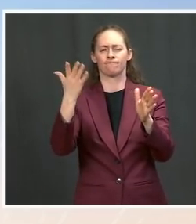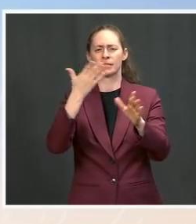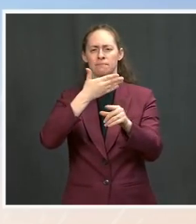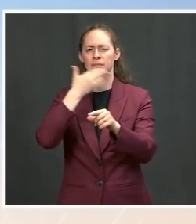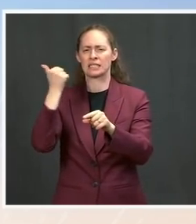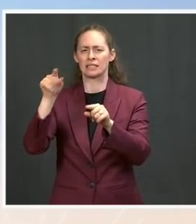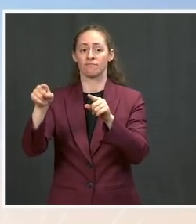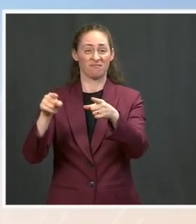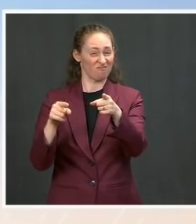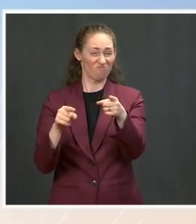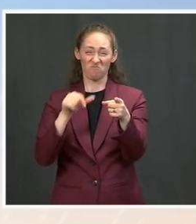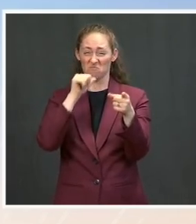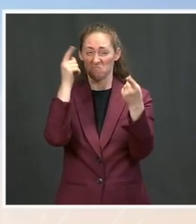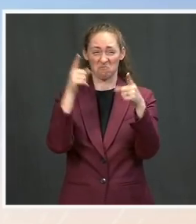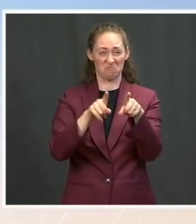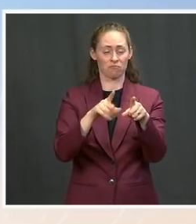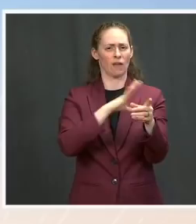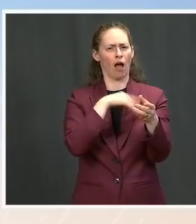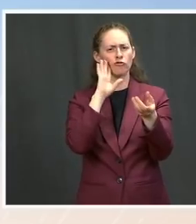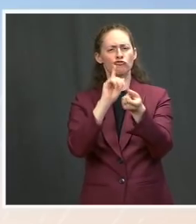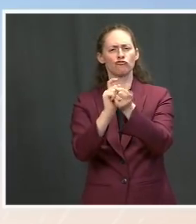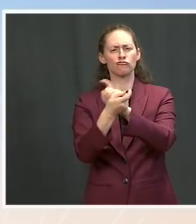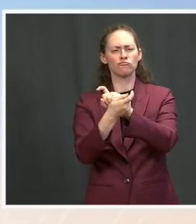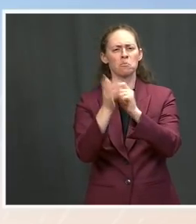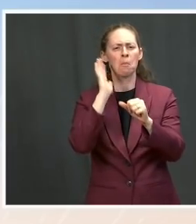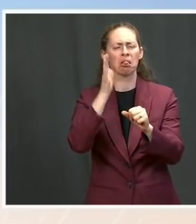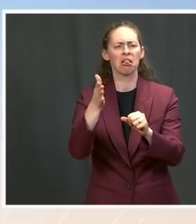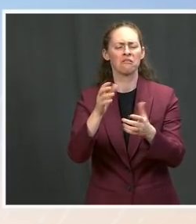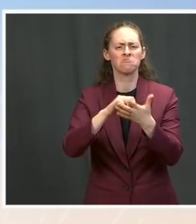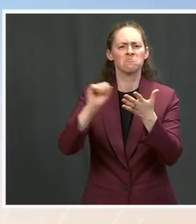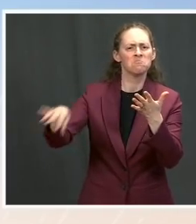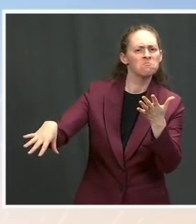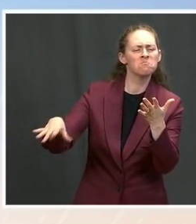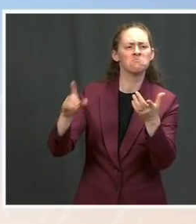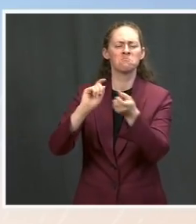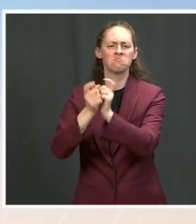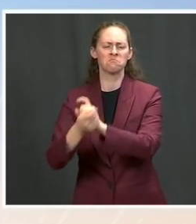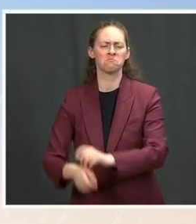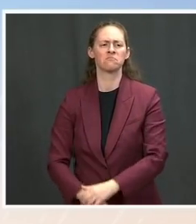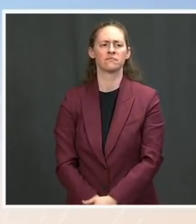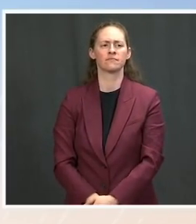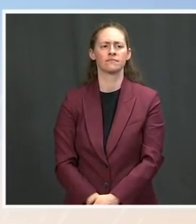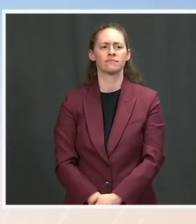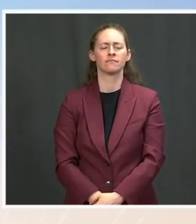we will make changes. Go ahead. The Press: Thank you. Does the administration want